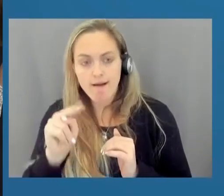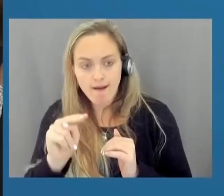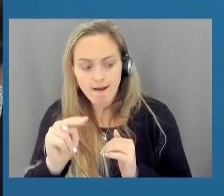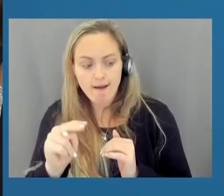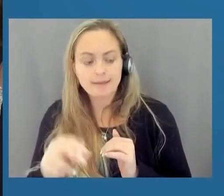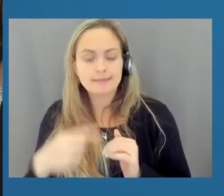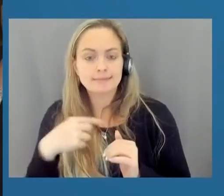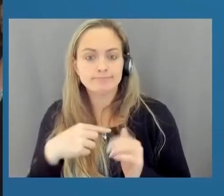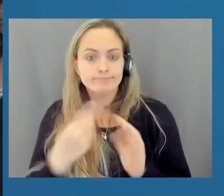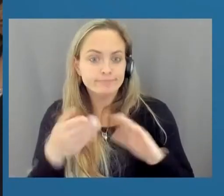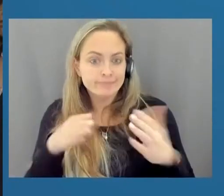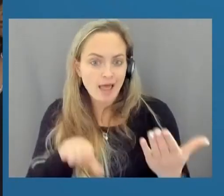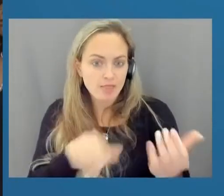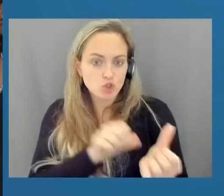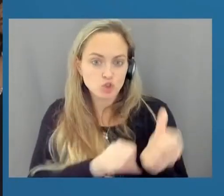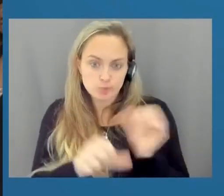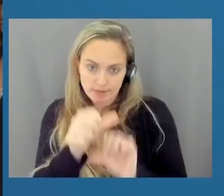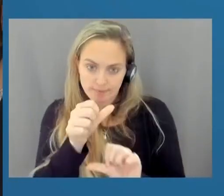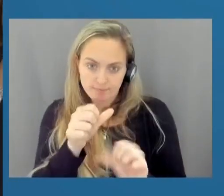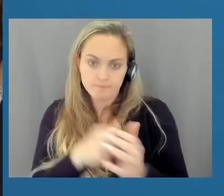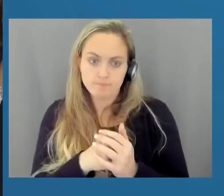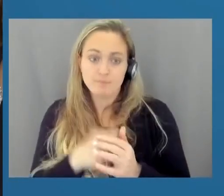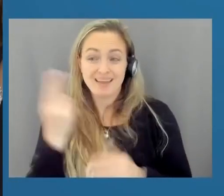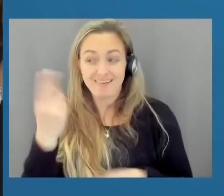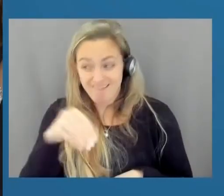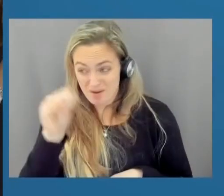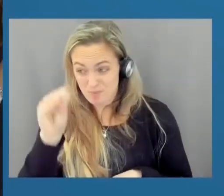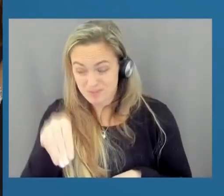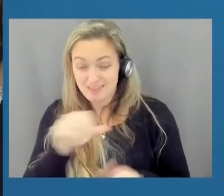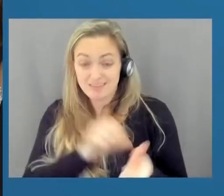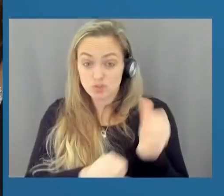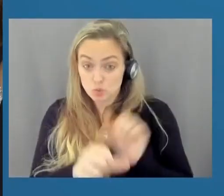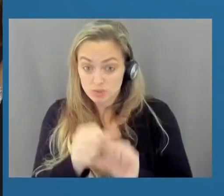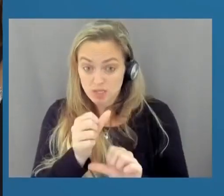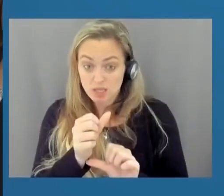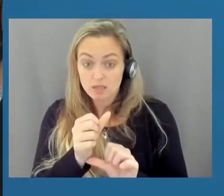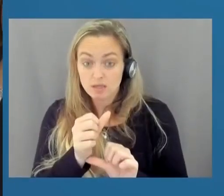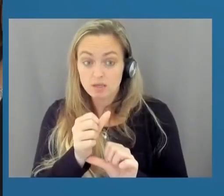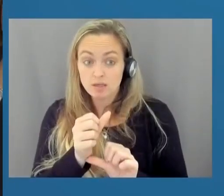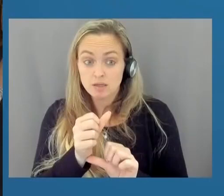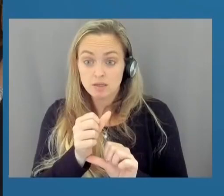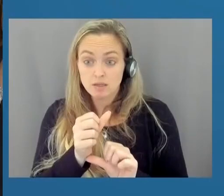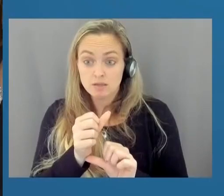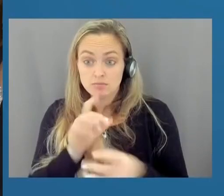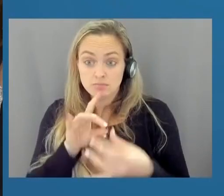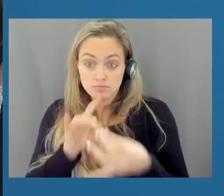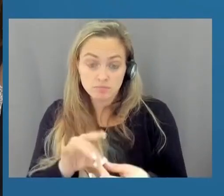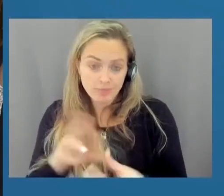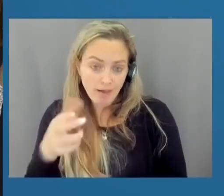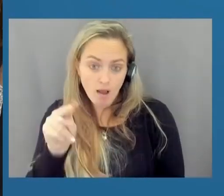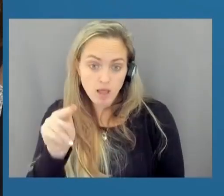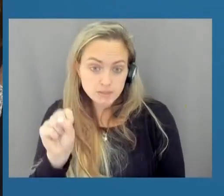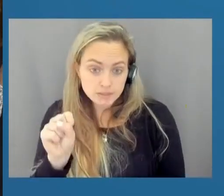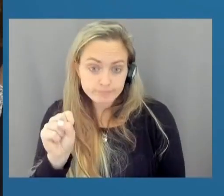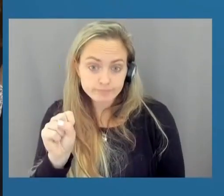and a very, very high percentage of suicides are by way of guns. So it's pretty obvious